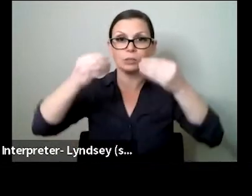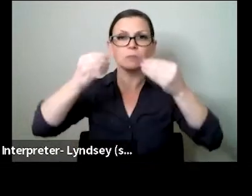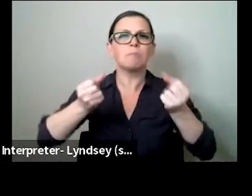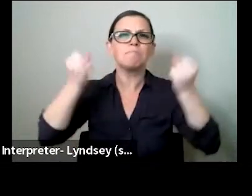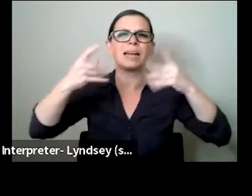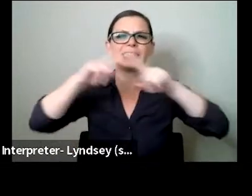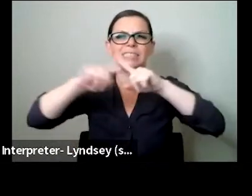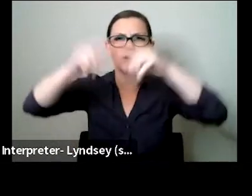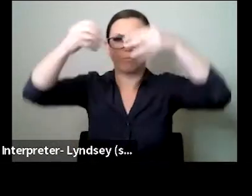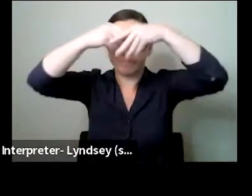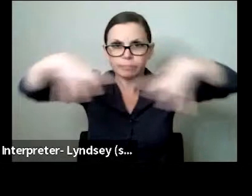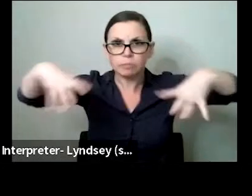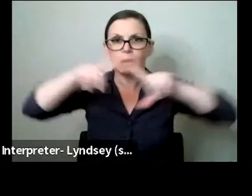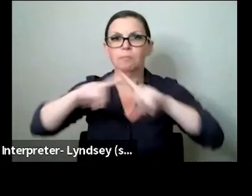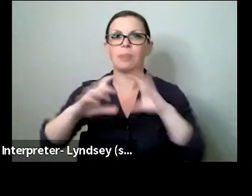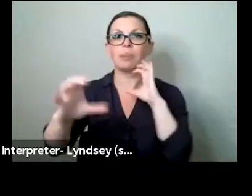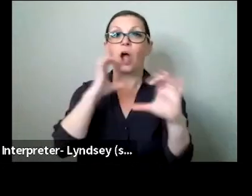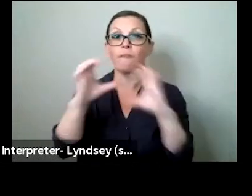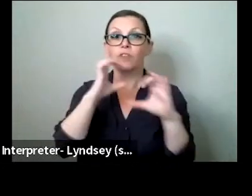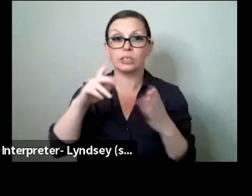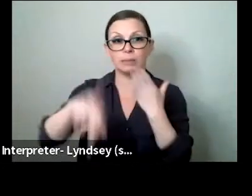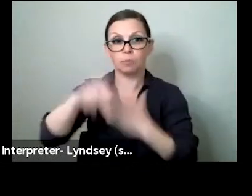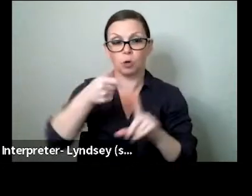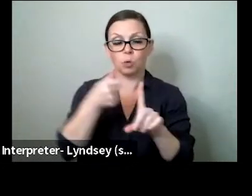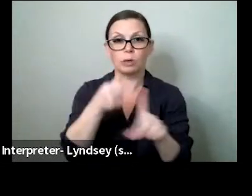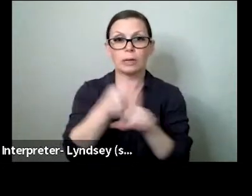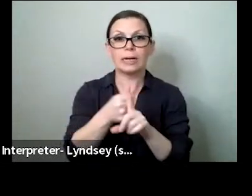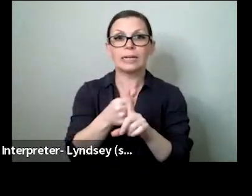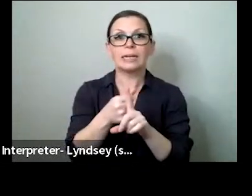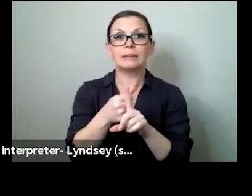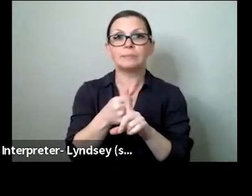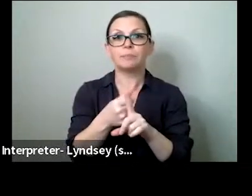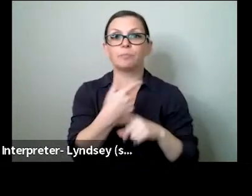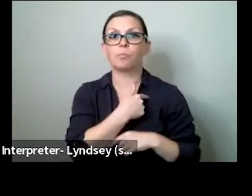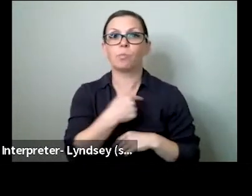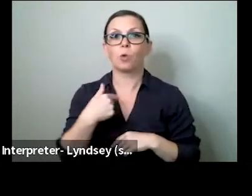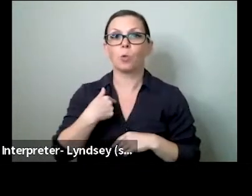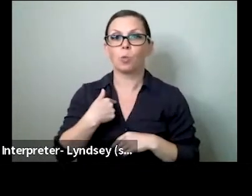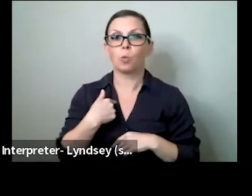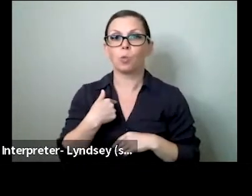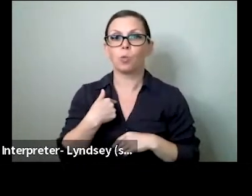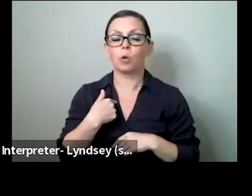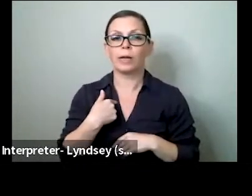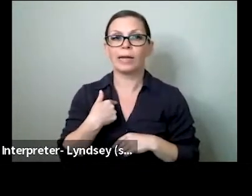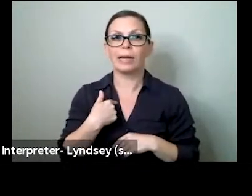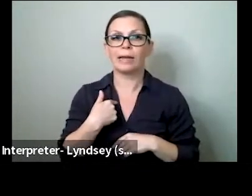but the conversations program is really where we are charting the history of the craft